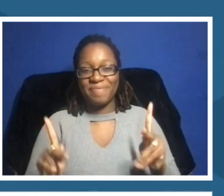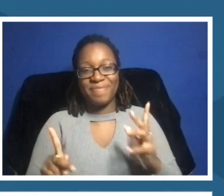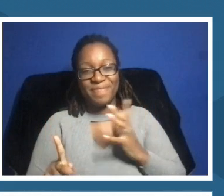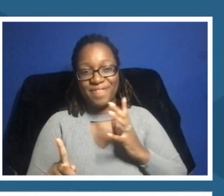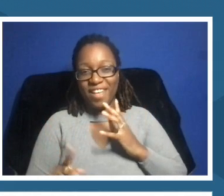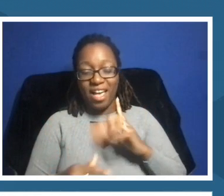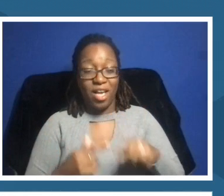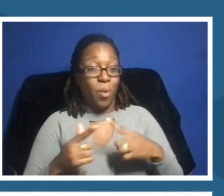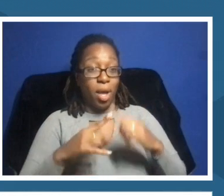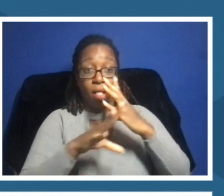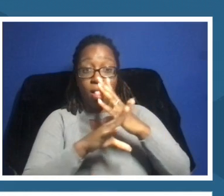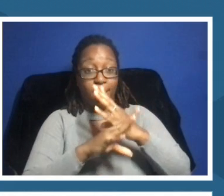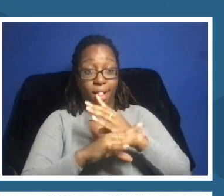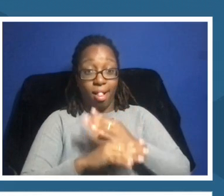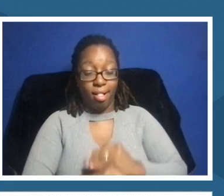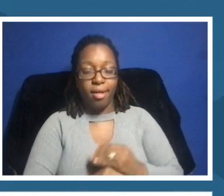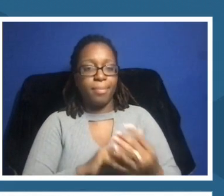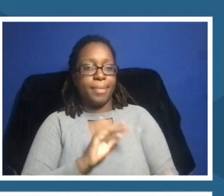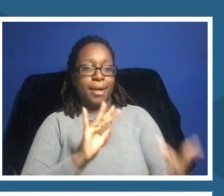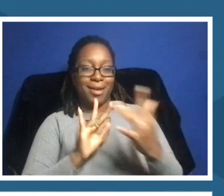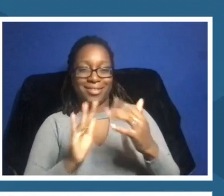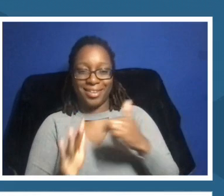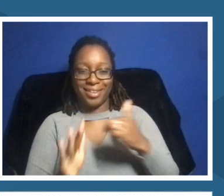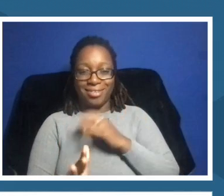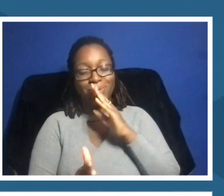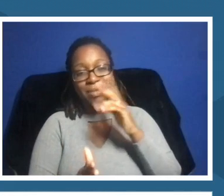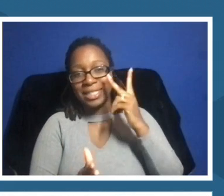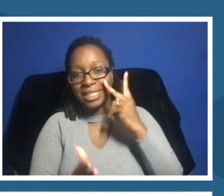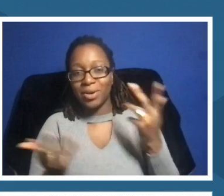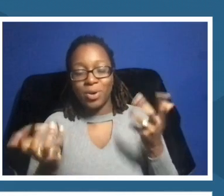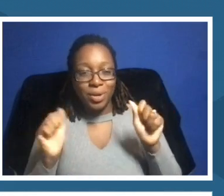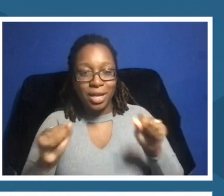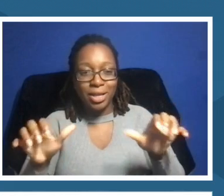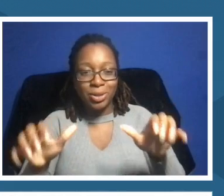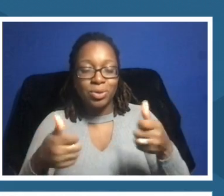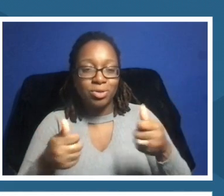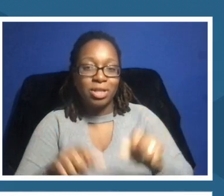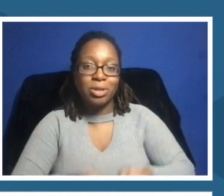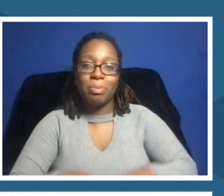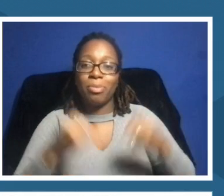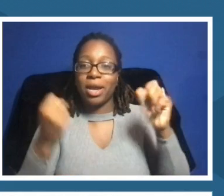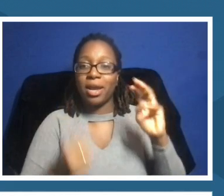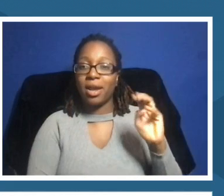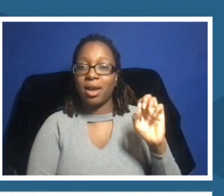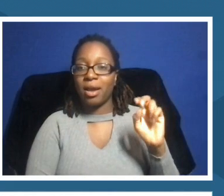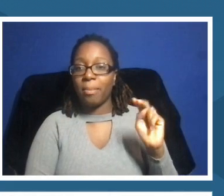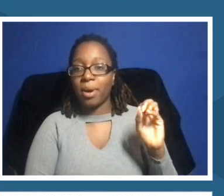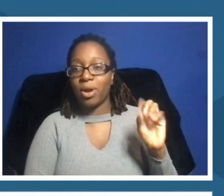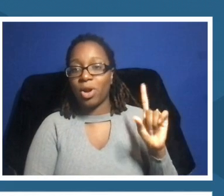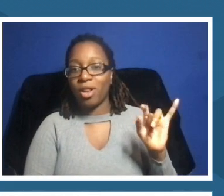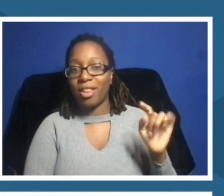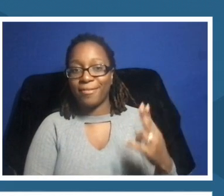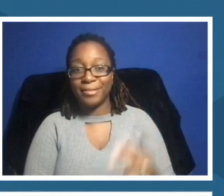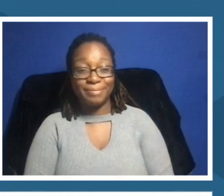creative ways that there might be to break the monolith um so yeah adria what do you want to do you